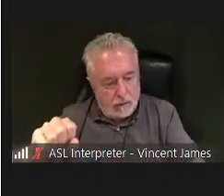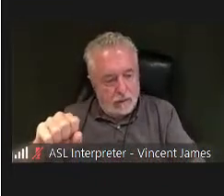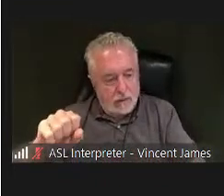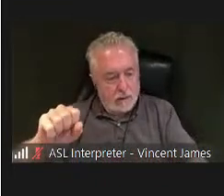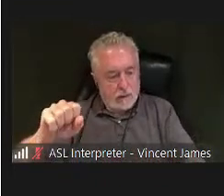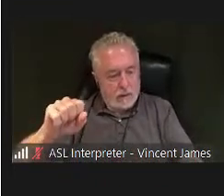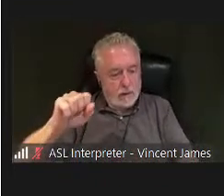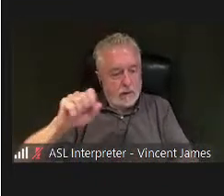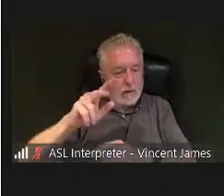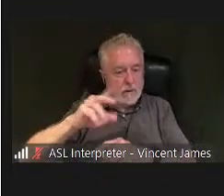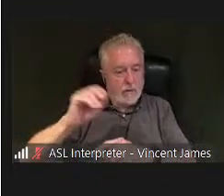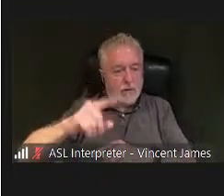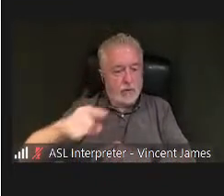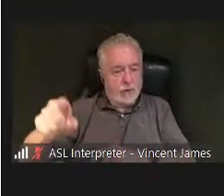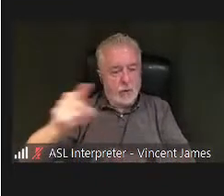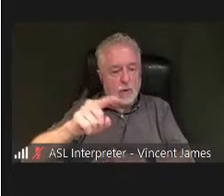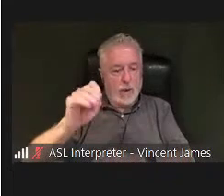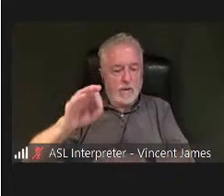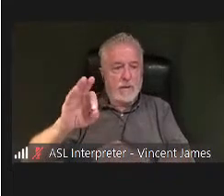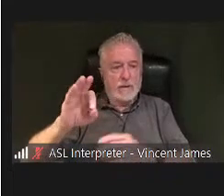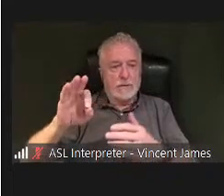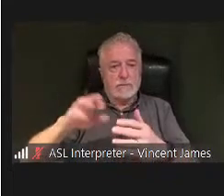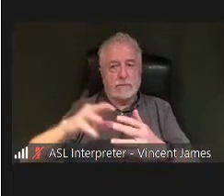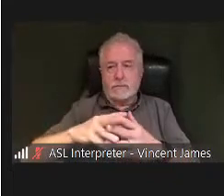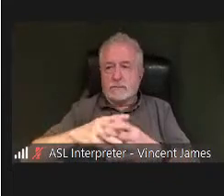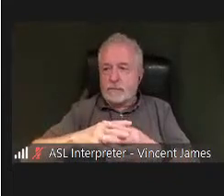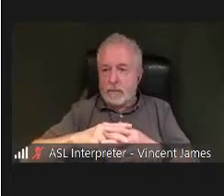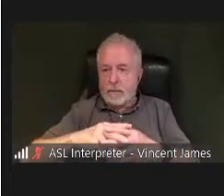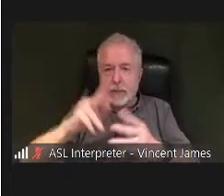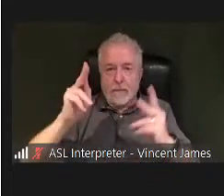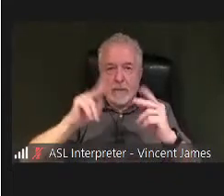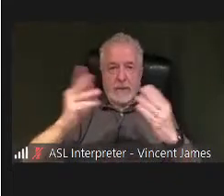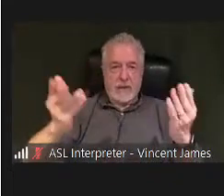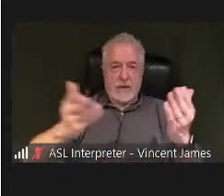percent of the of the of the people here in the county.